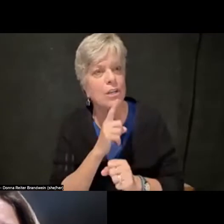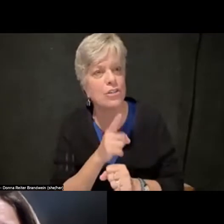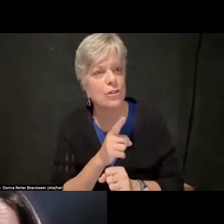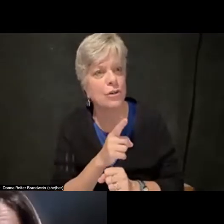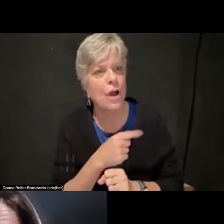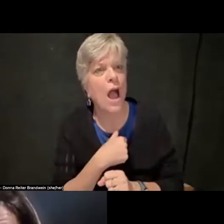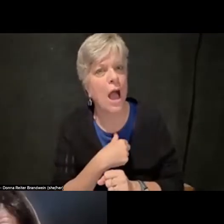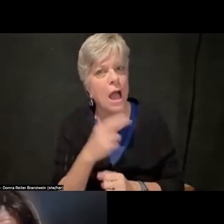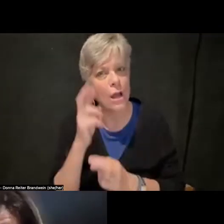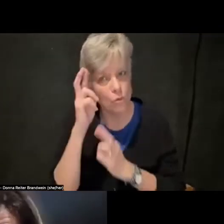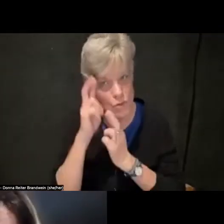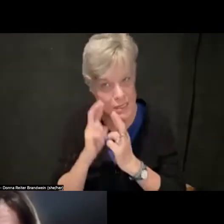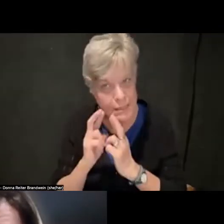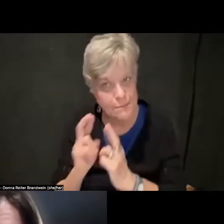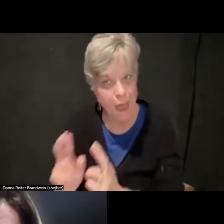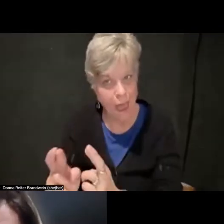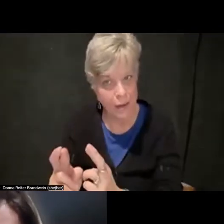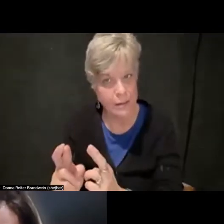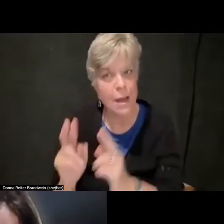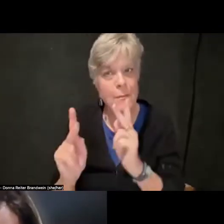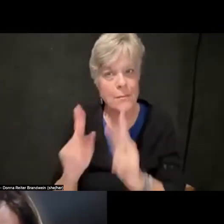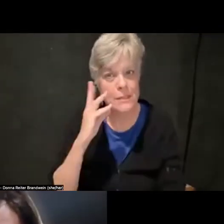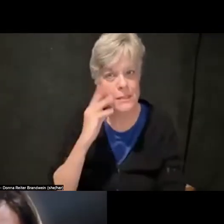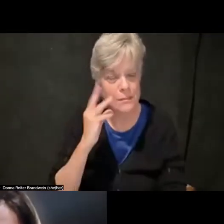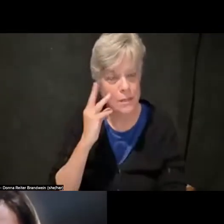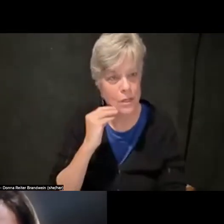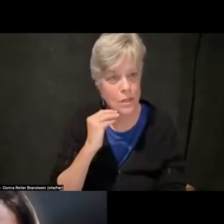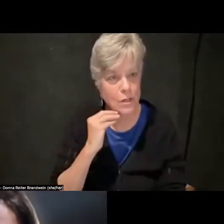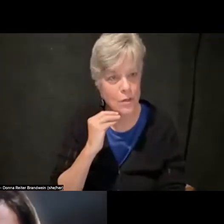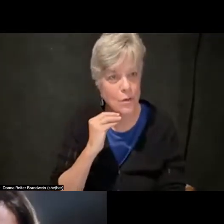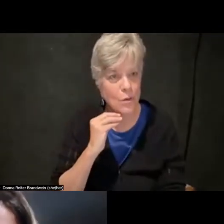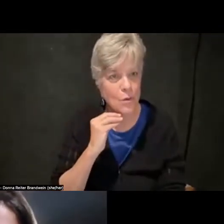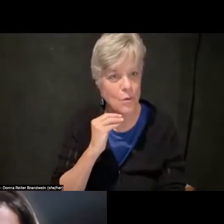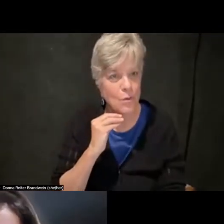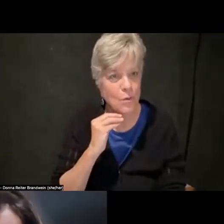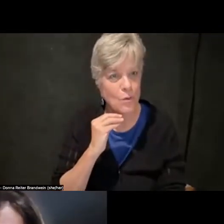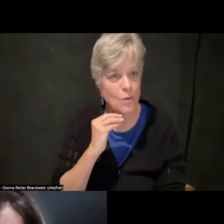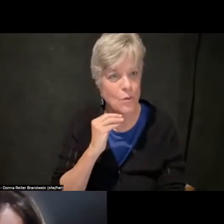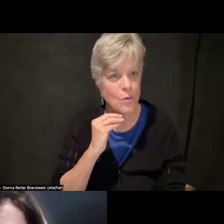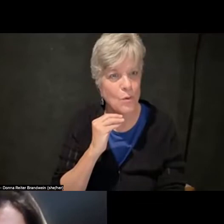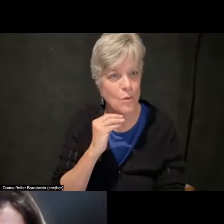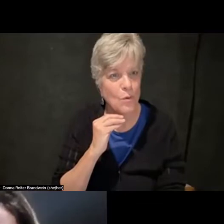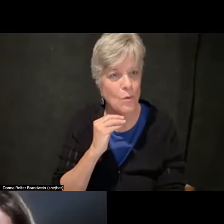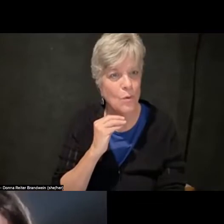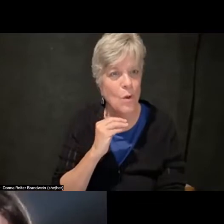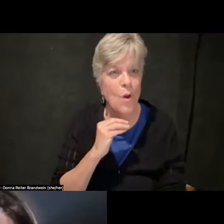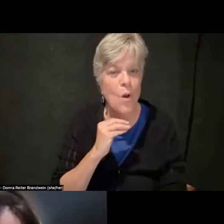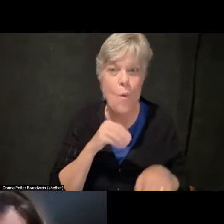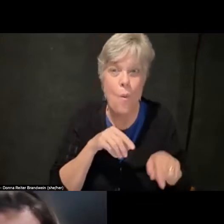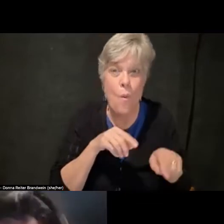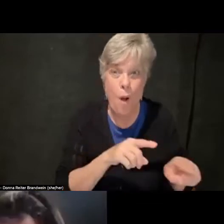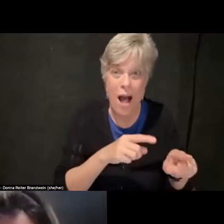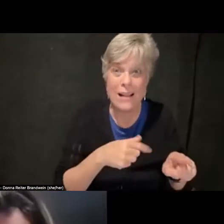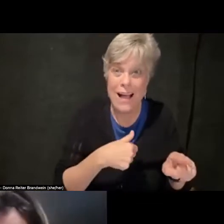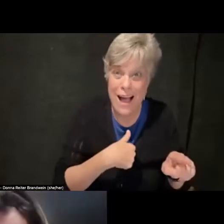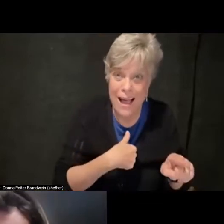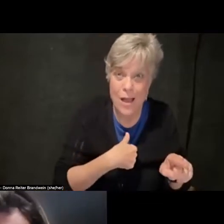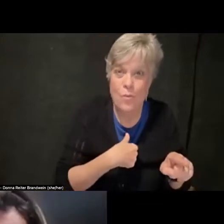of the participant's experience while having this dual role as the researcher and the program coordinator.